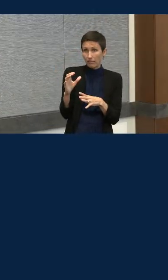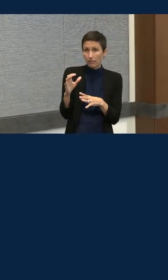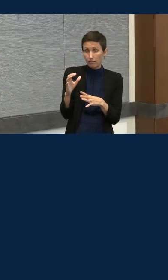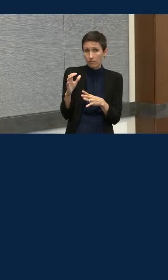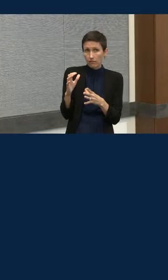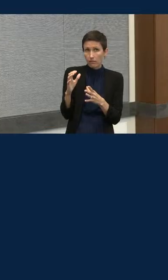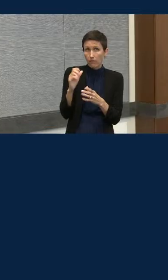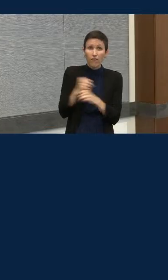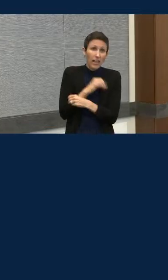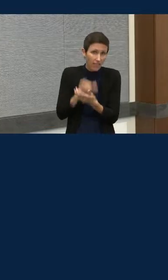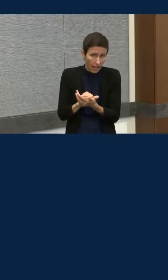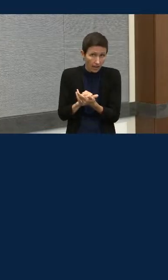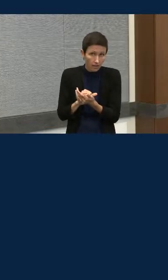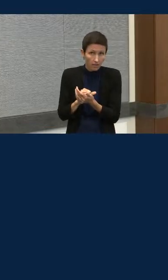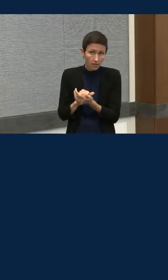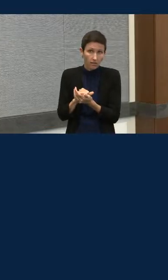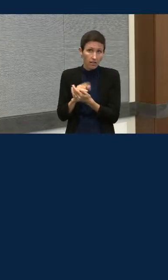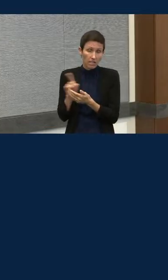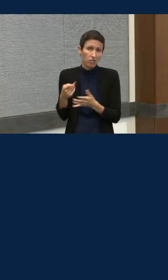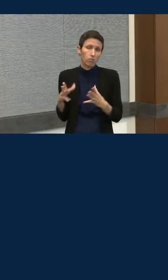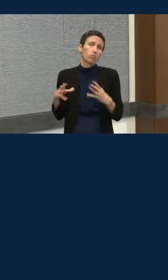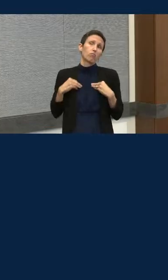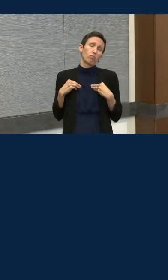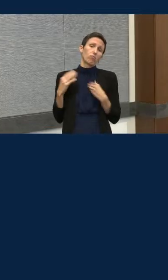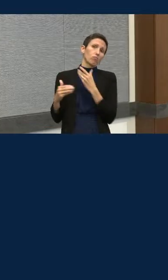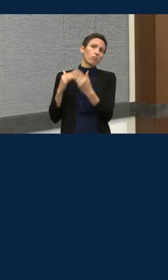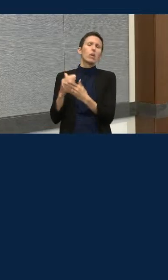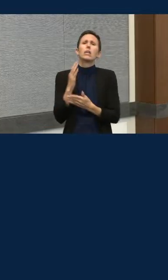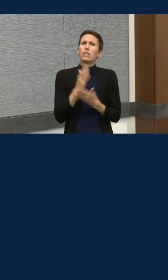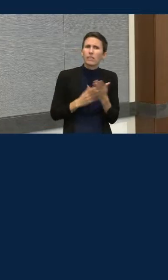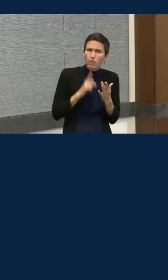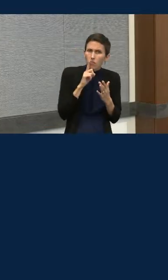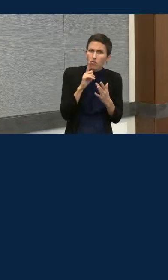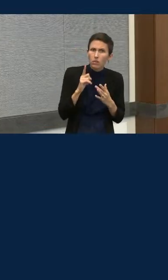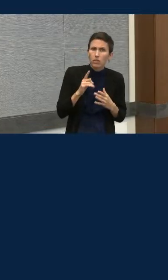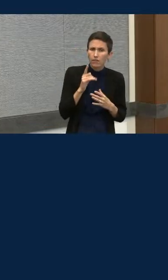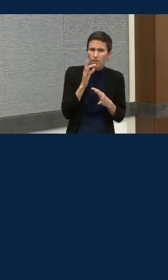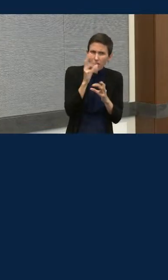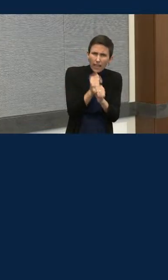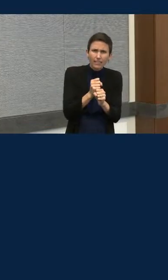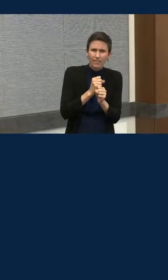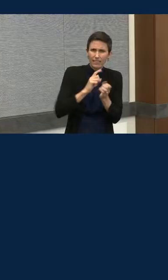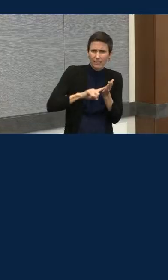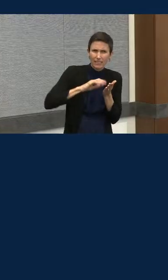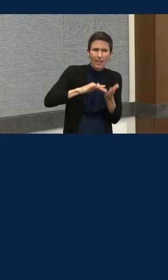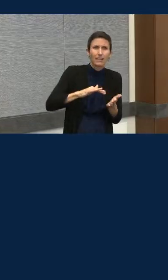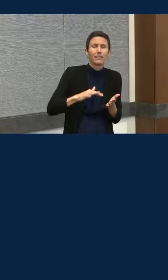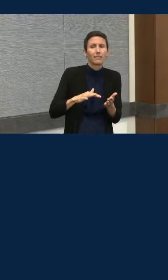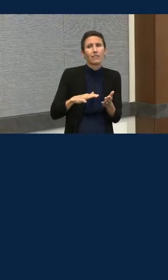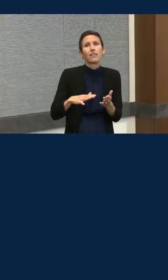fascinating studies that were done years and years ago that